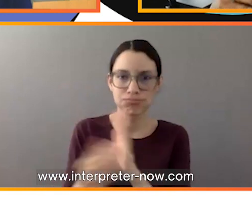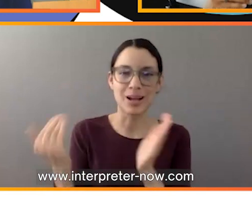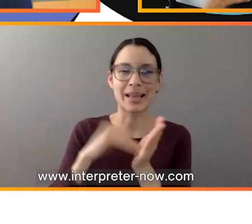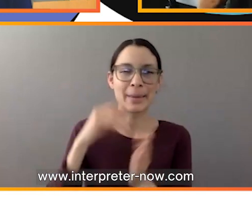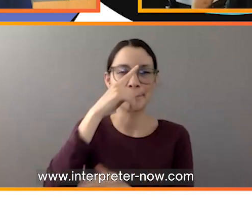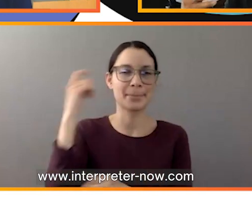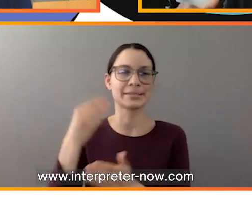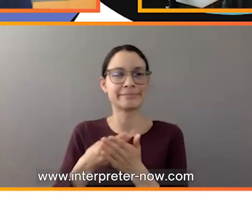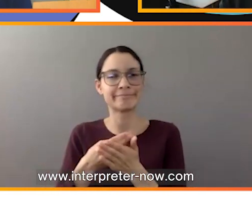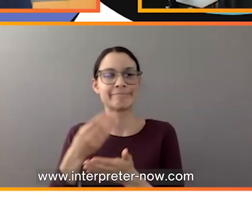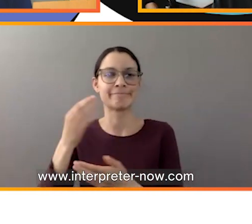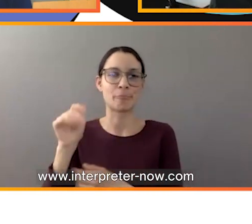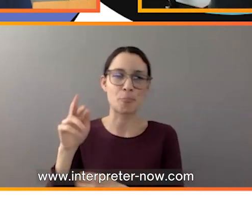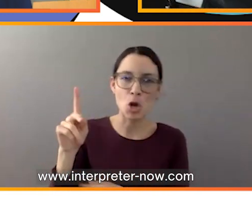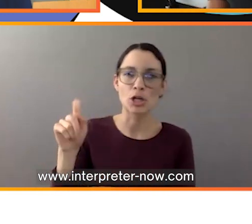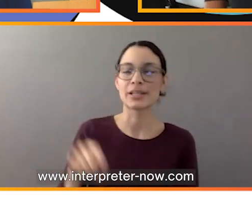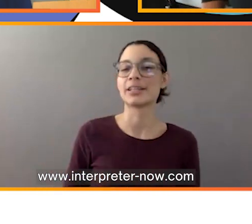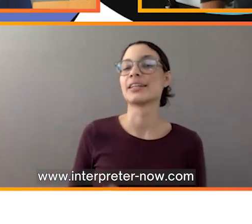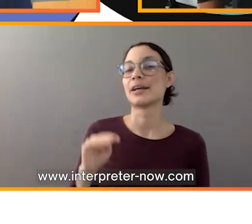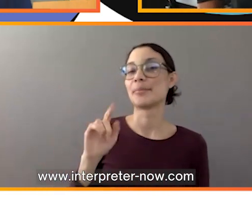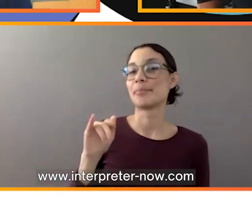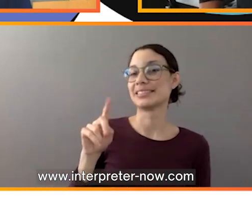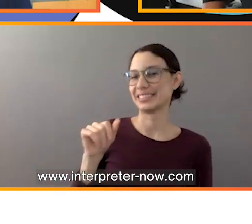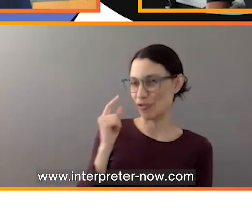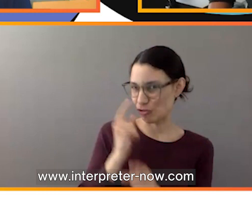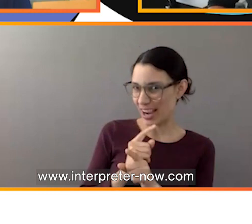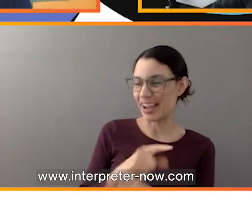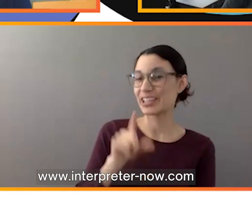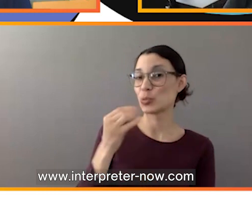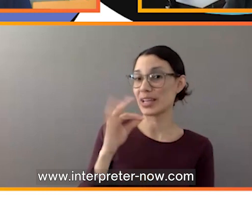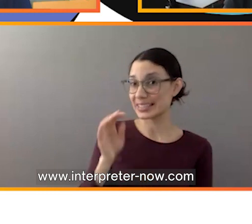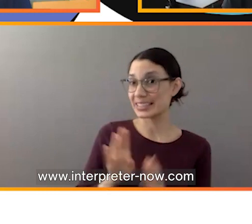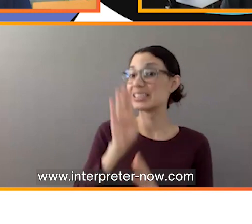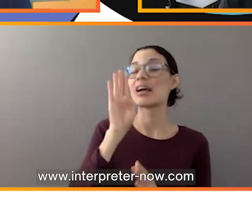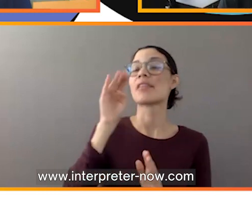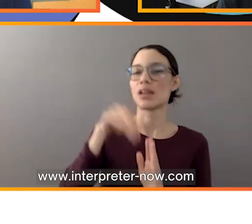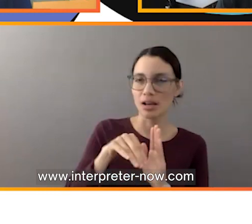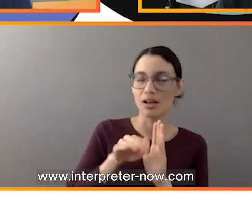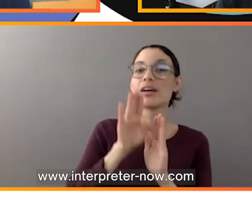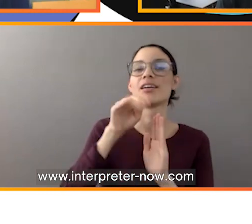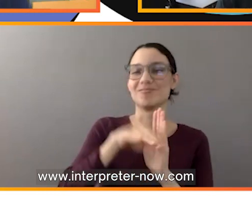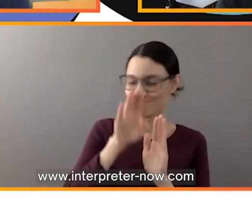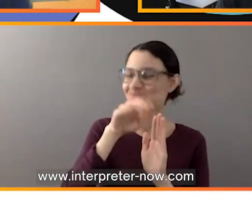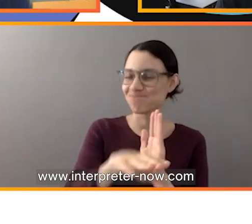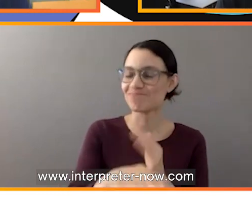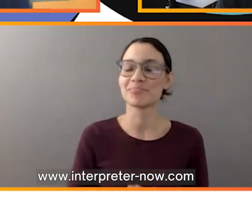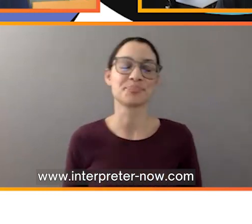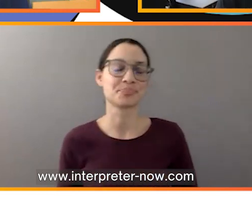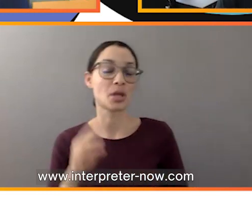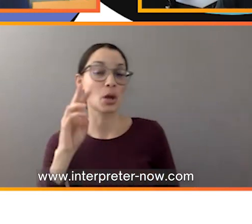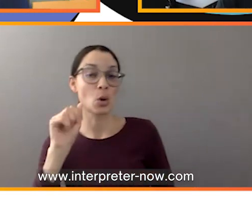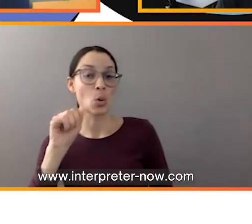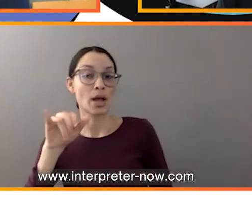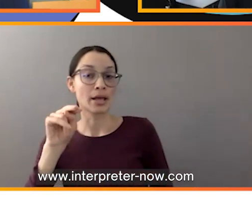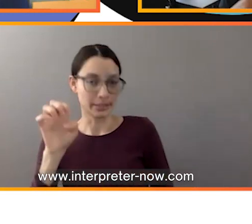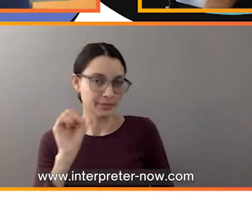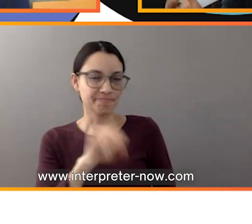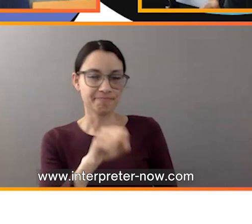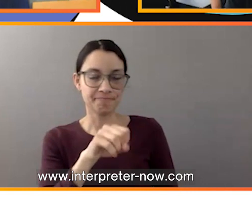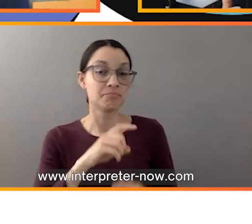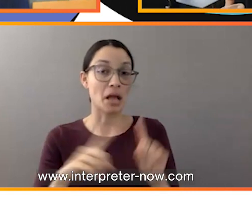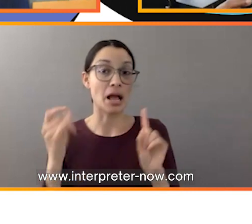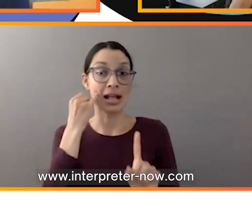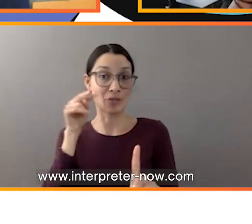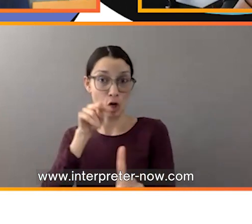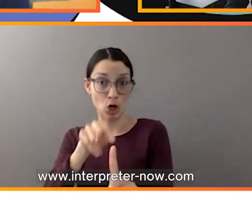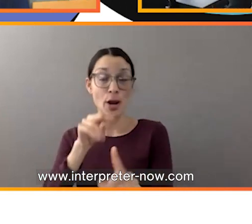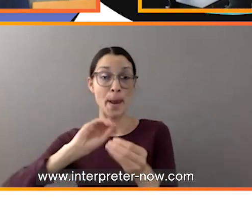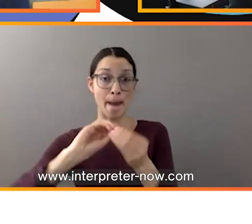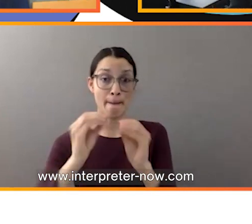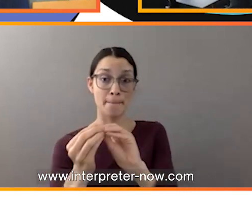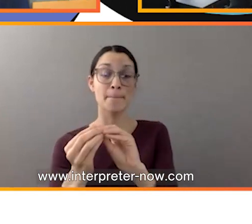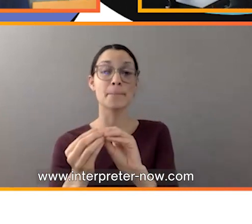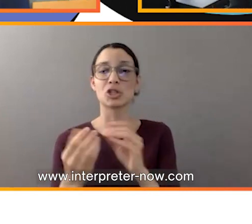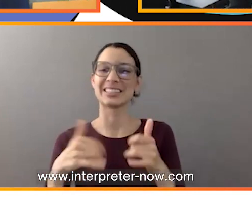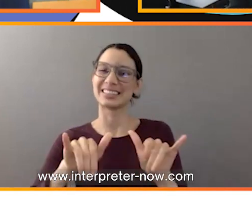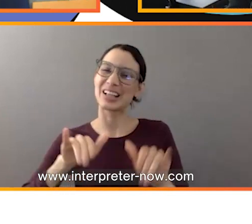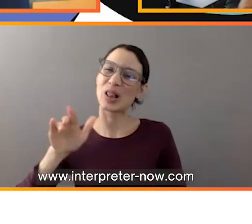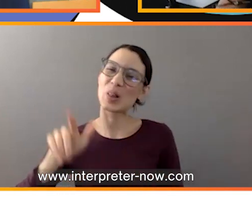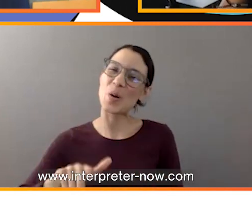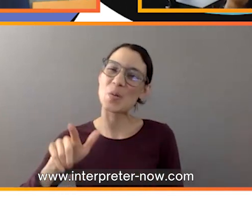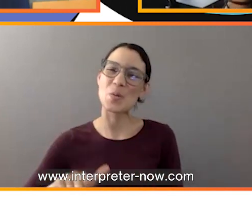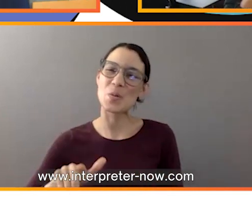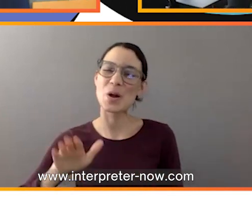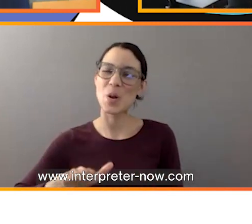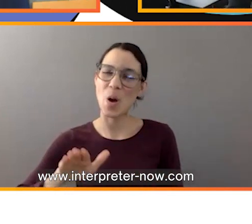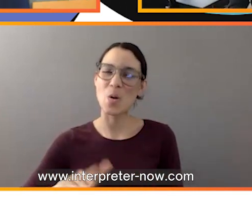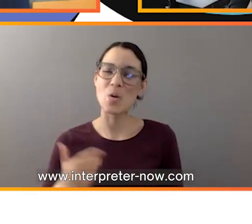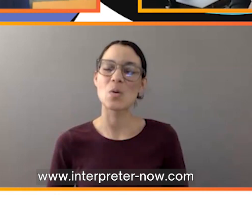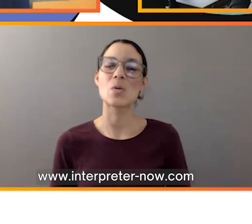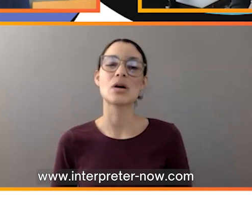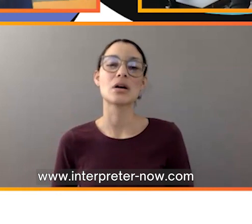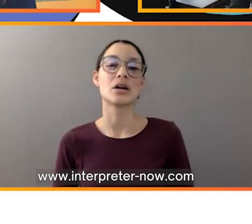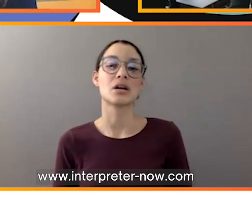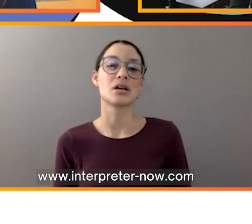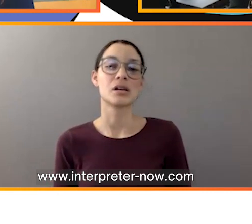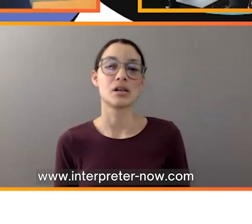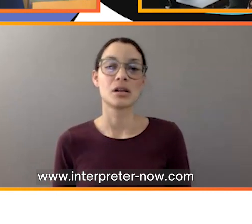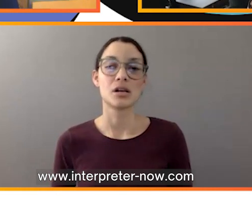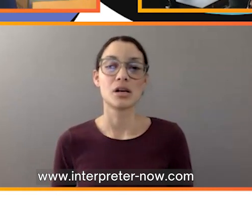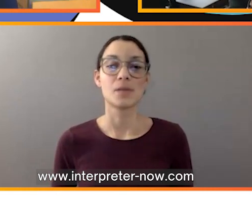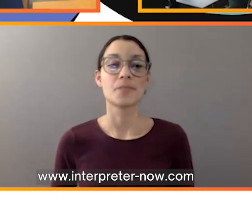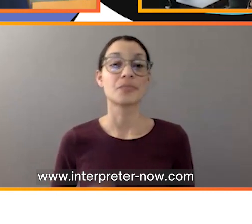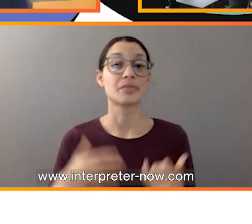If we look at, let's say beyond numbers, there is more of a celebratory culture in the entrepreneur